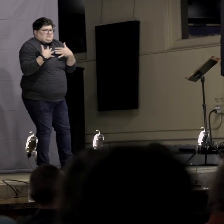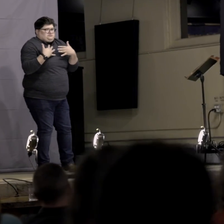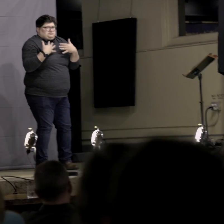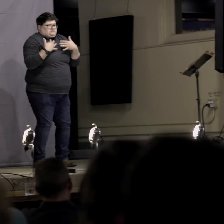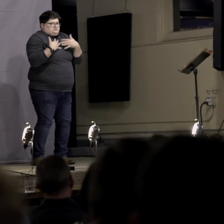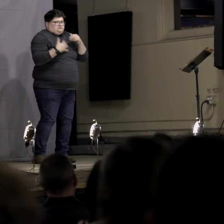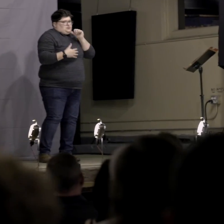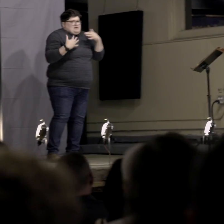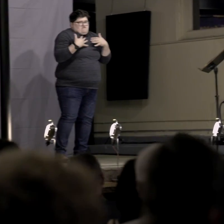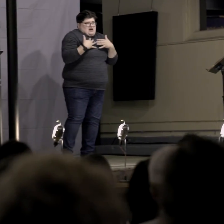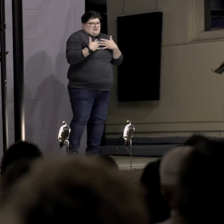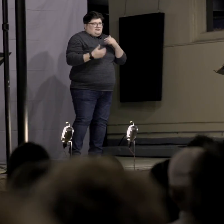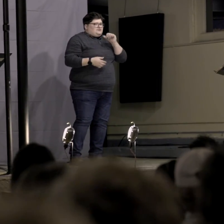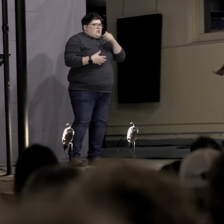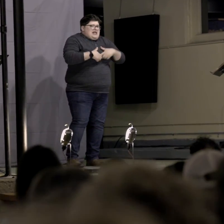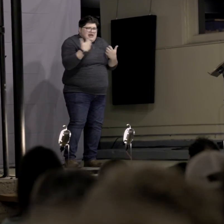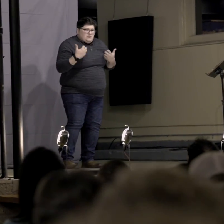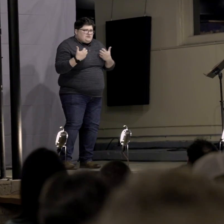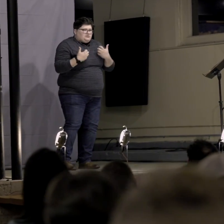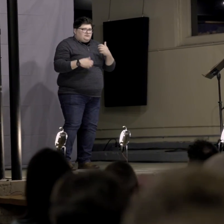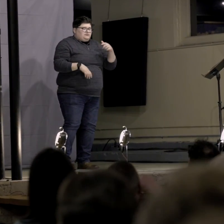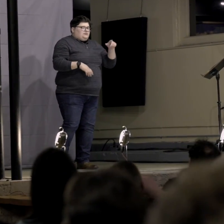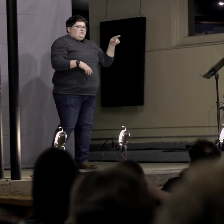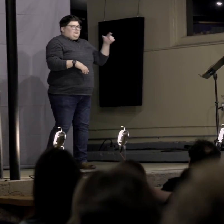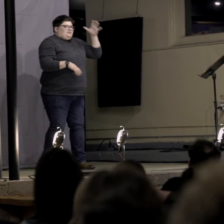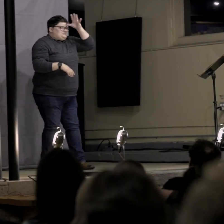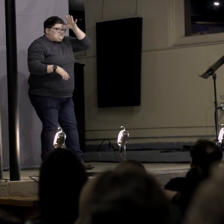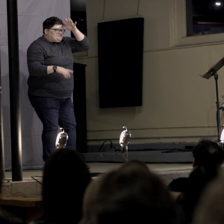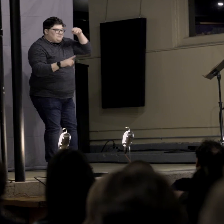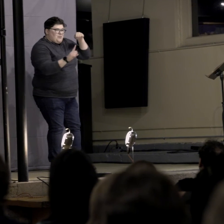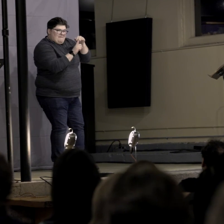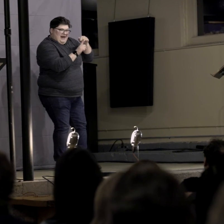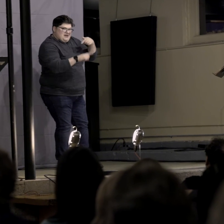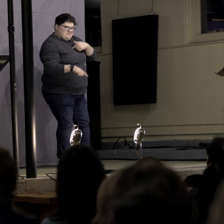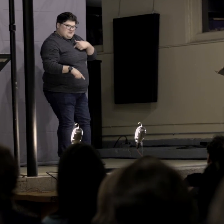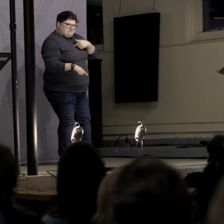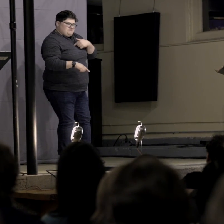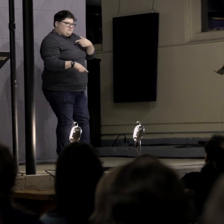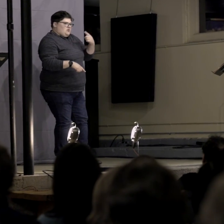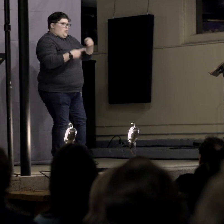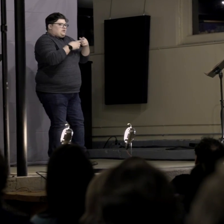She told me not to be afraid or angry. These were signs that my father was showing me.